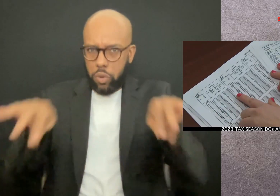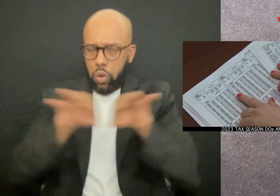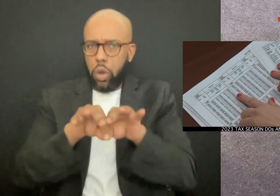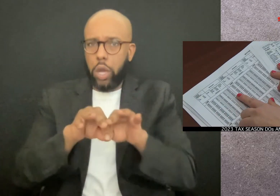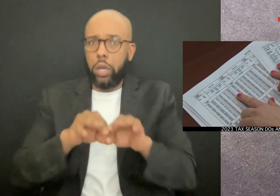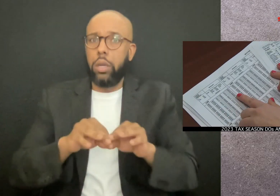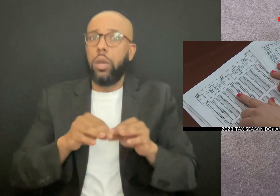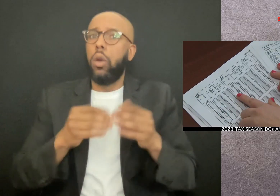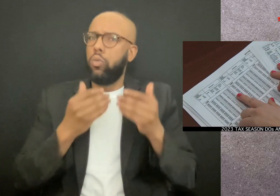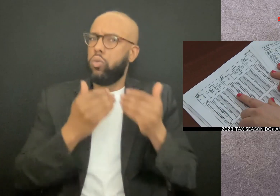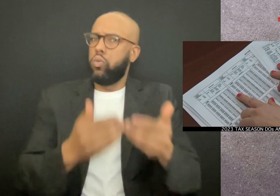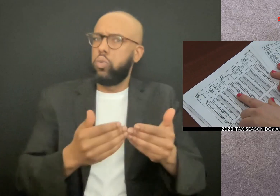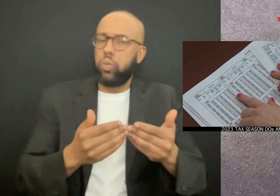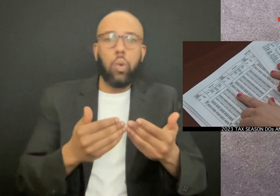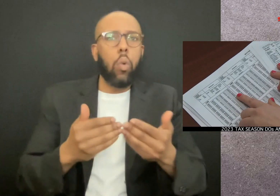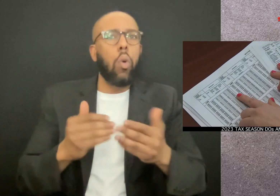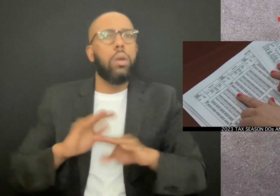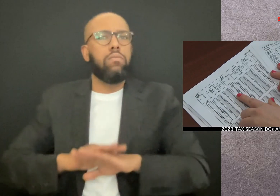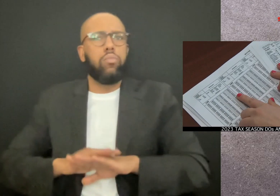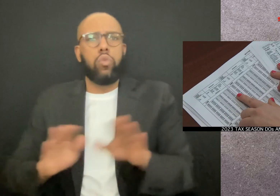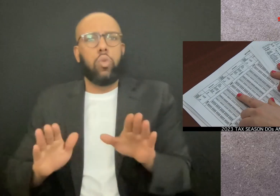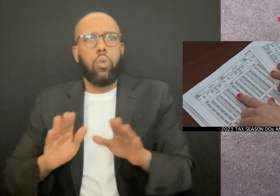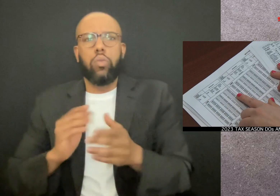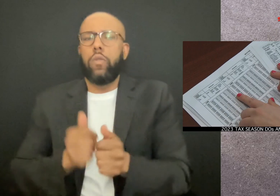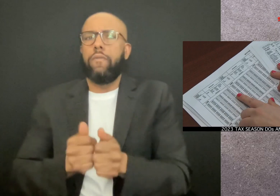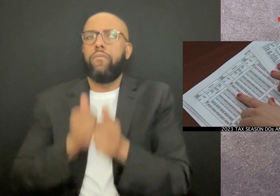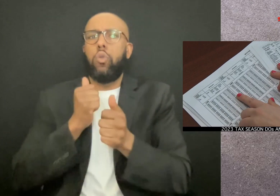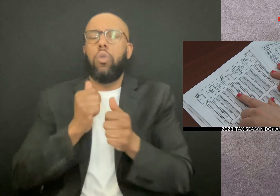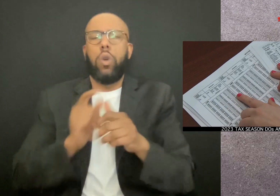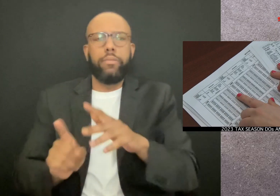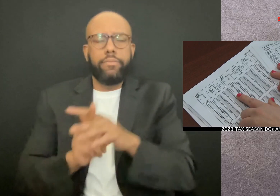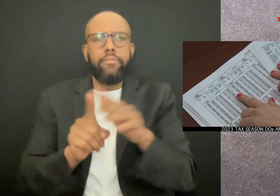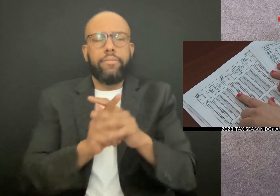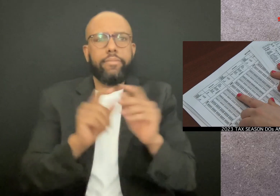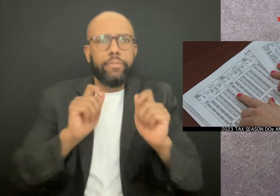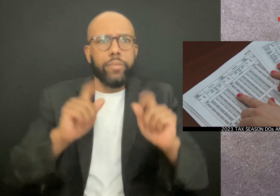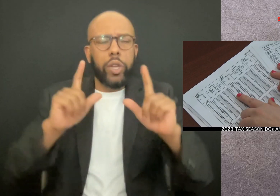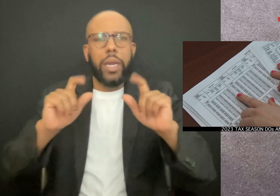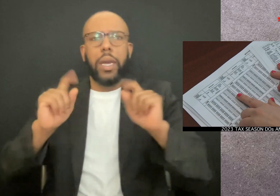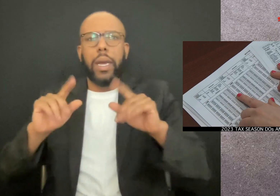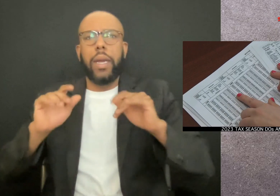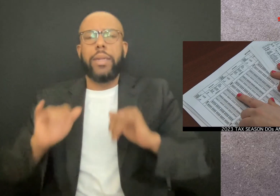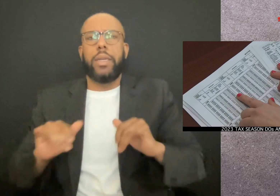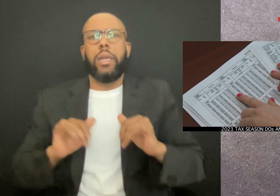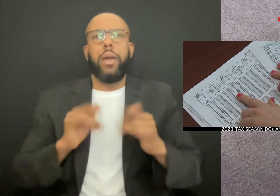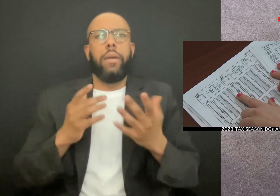tax experts say here are some important dos and don'ts to avoid surprises